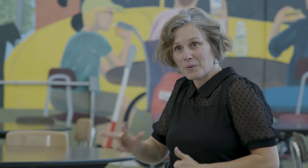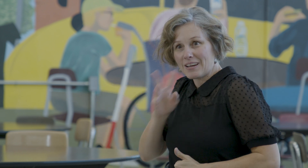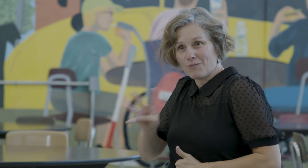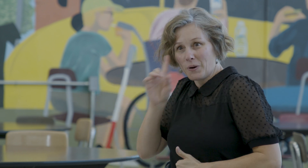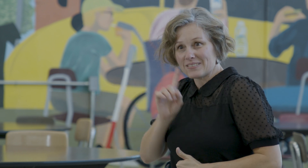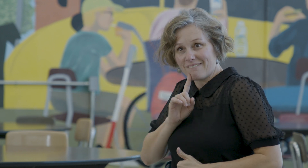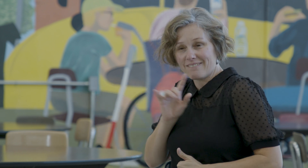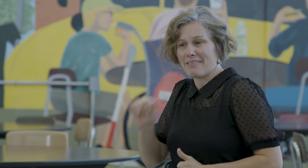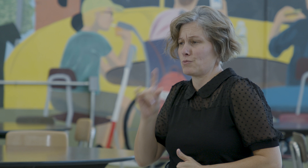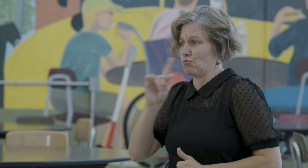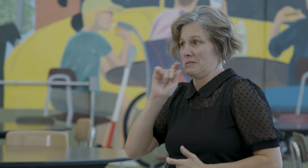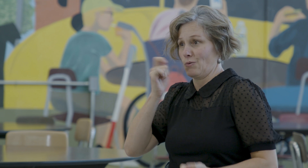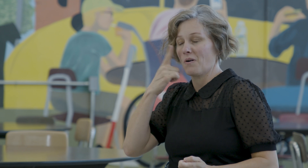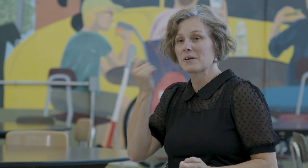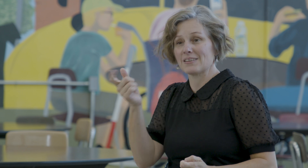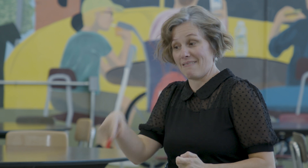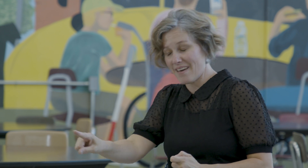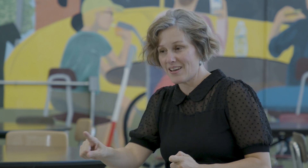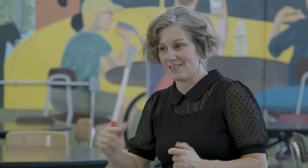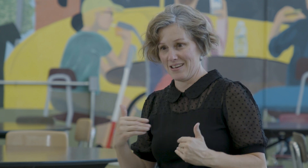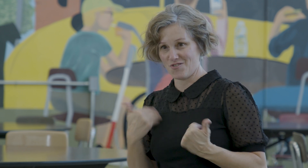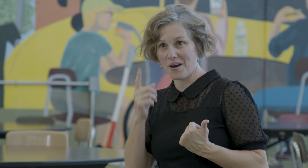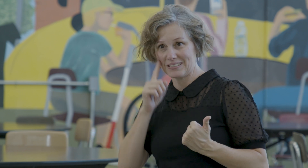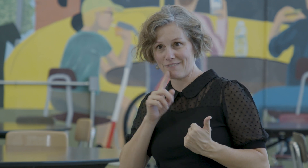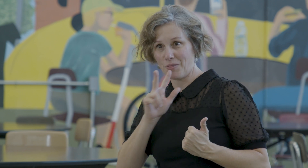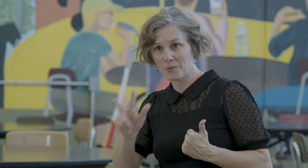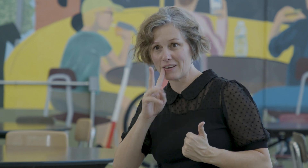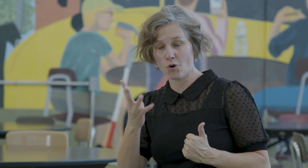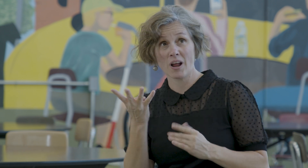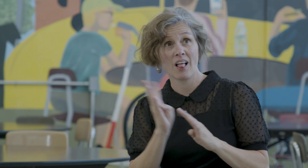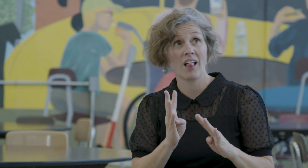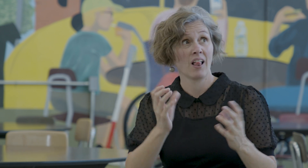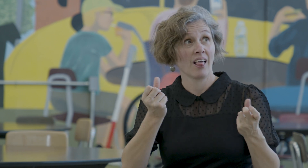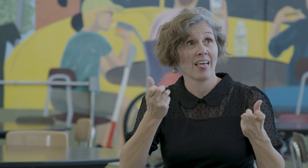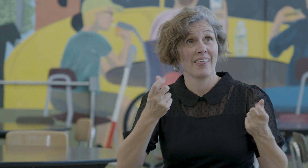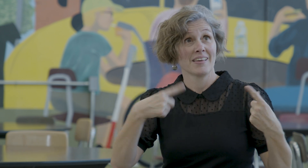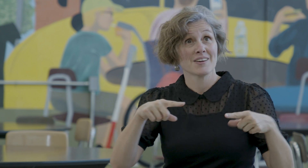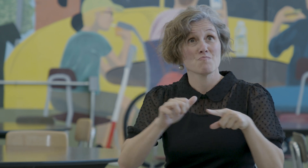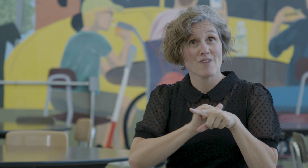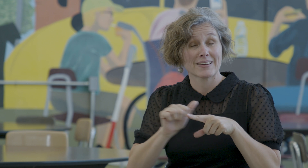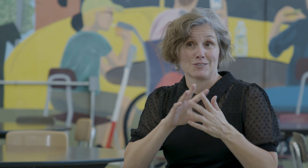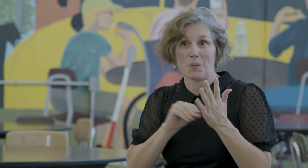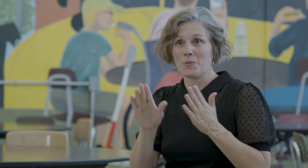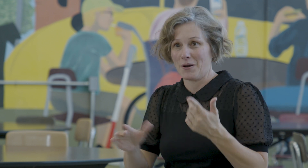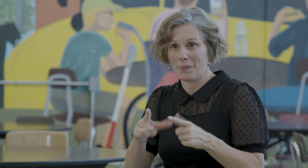That was such a cool experience because the young students were able to practice ordering food using sign language,